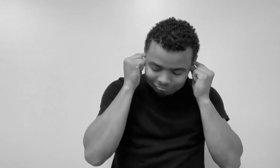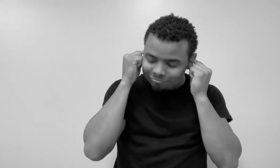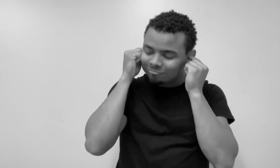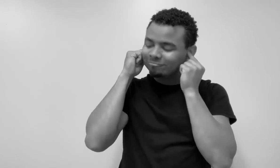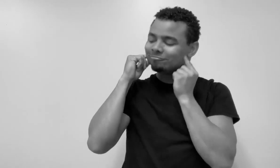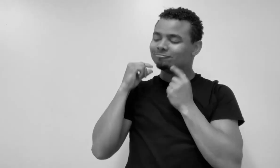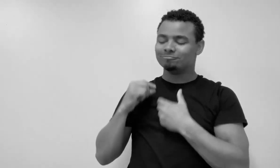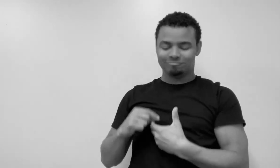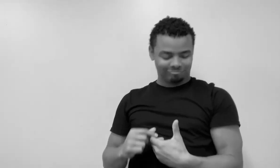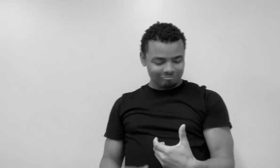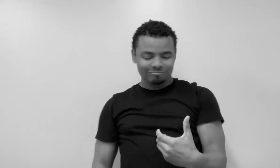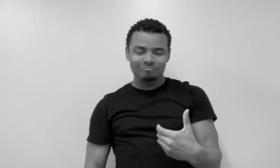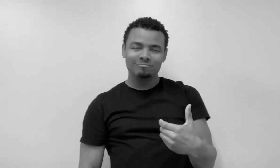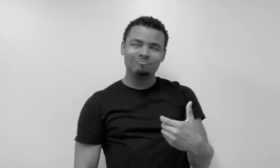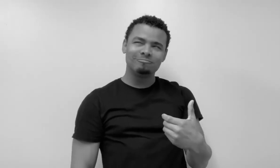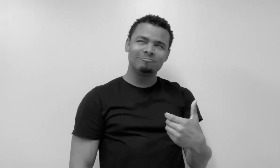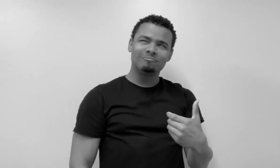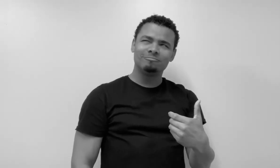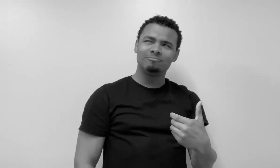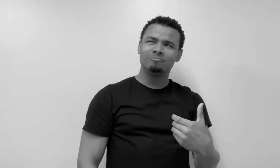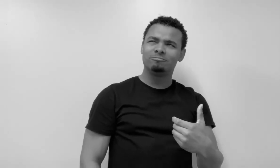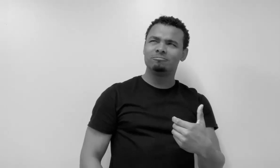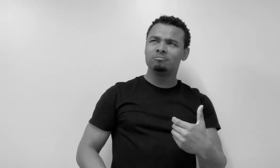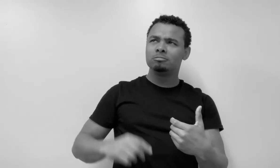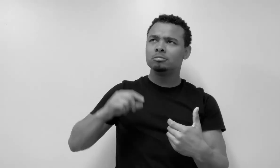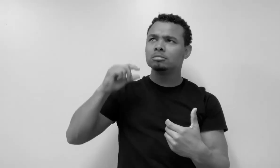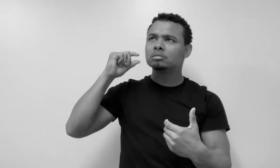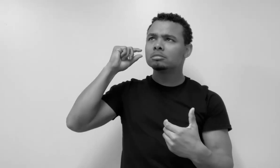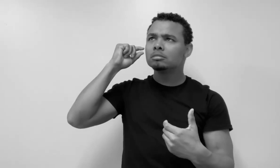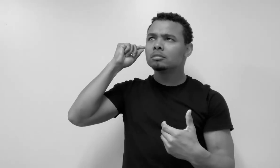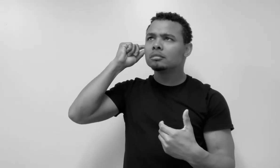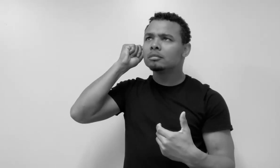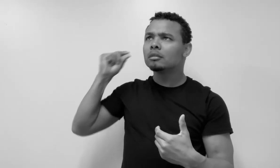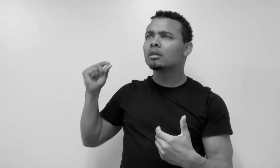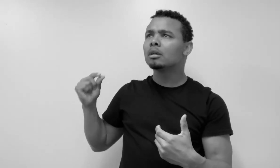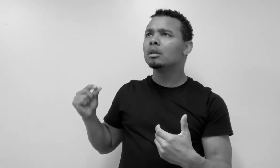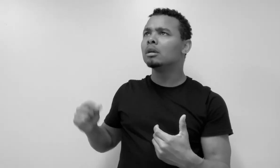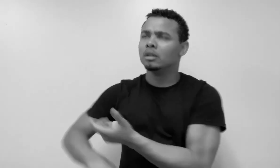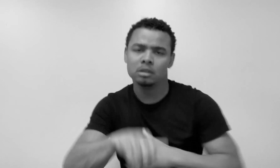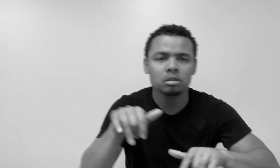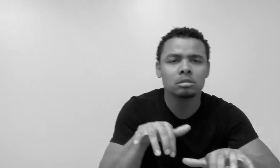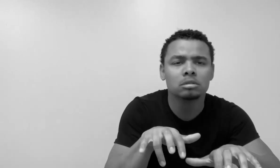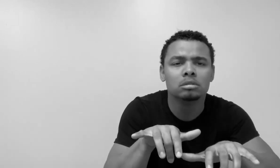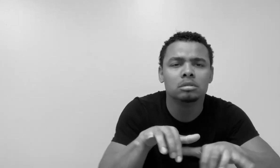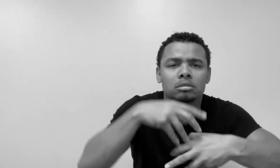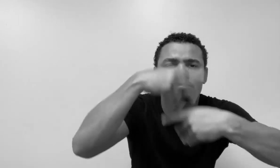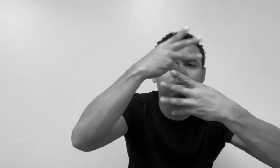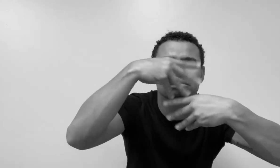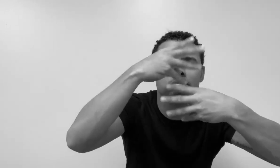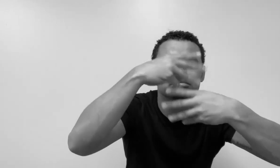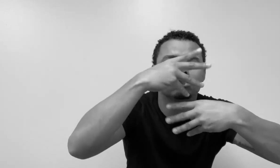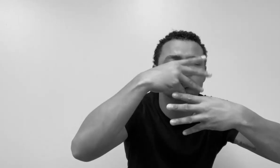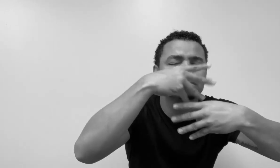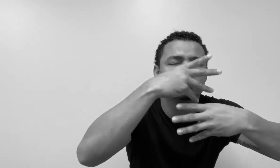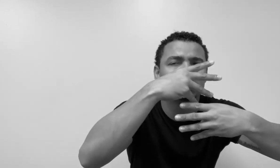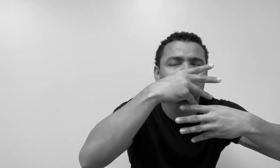TARGET 2 LOCKED TARGET 2 HAS LINE OF SIGHT TARGET 1 LOCKED